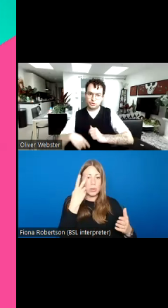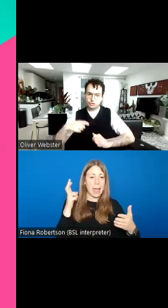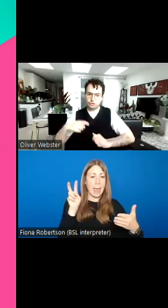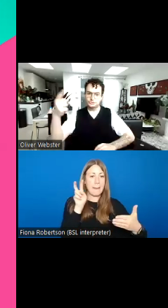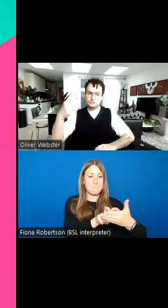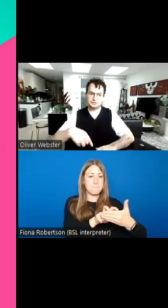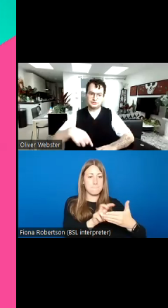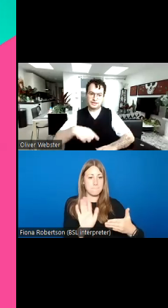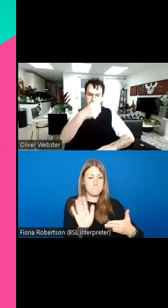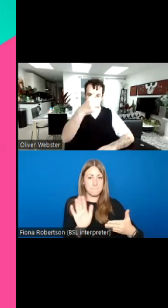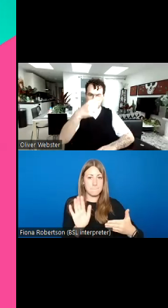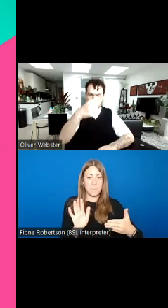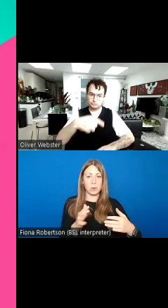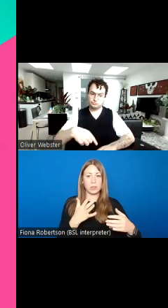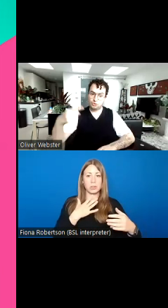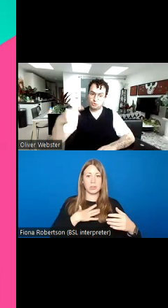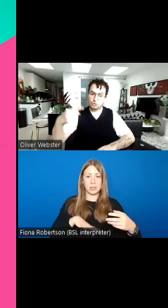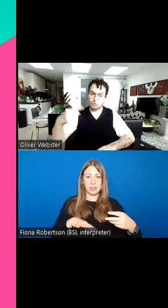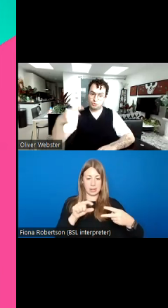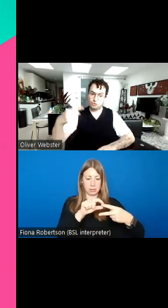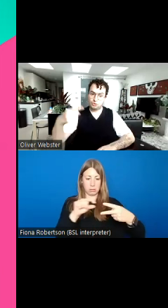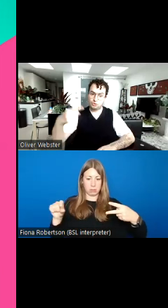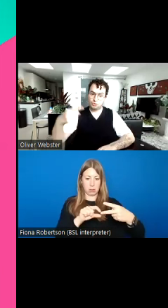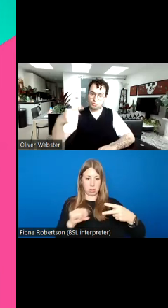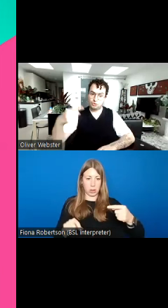who said what line.